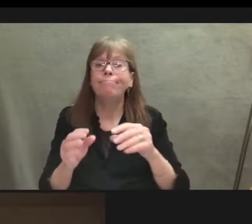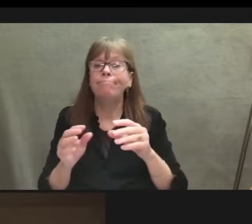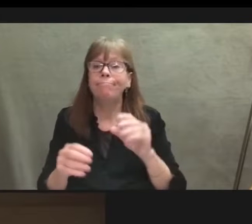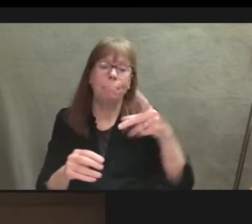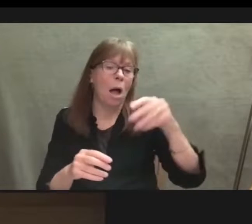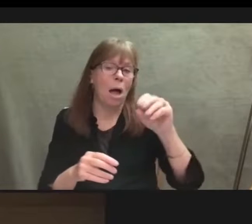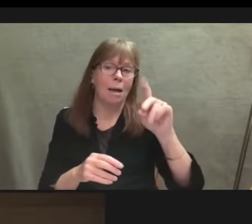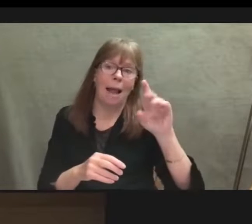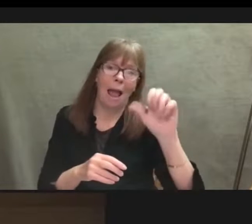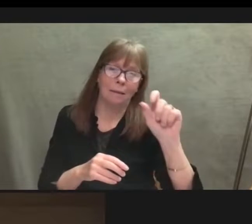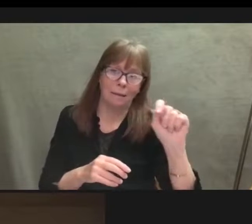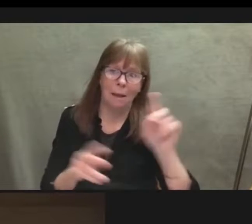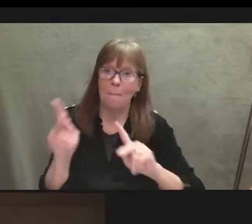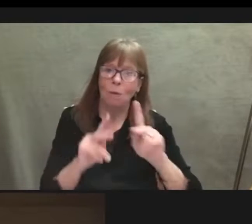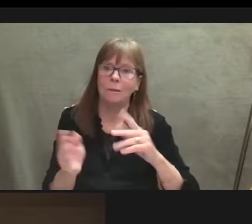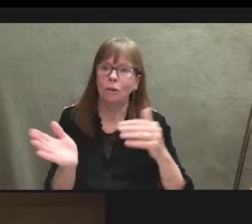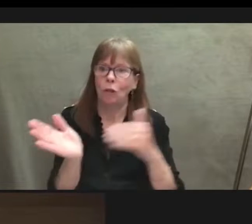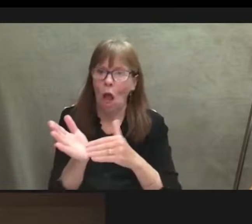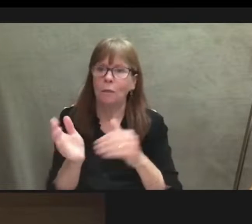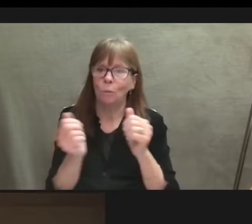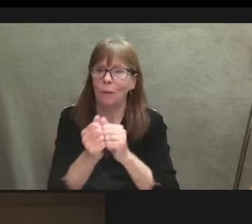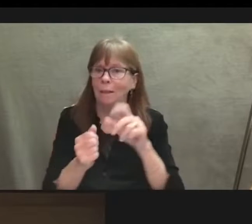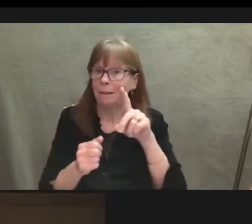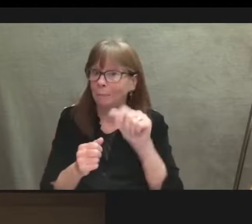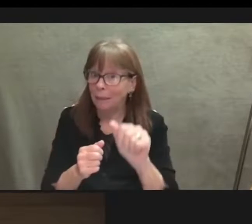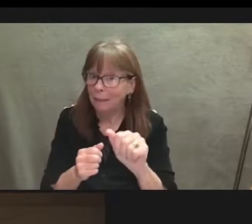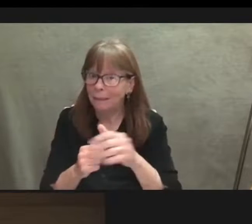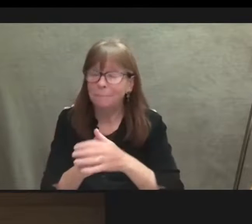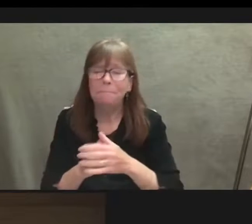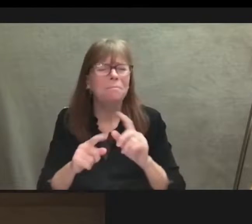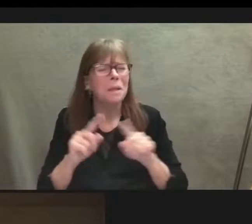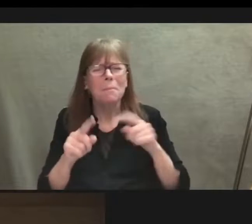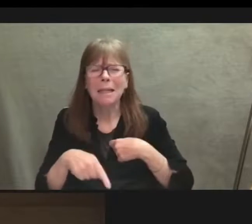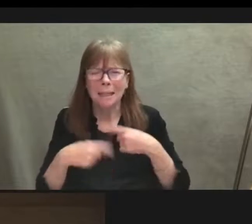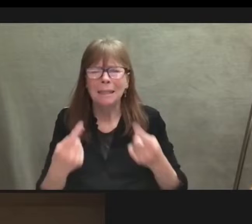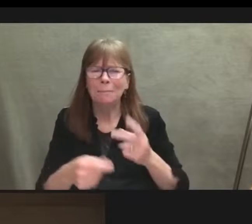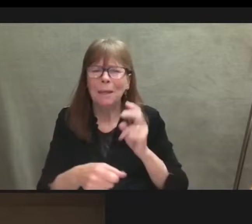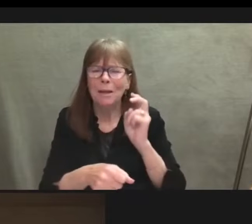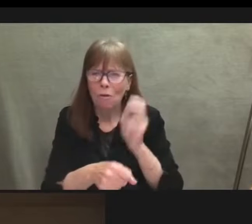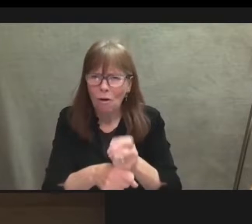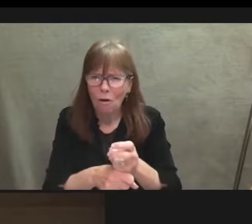But, you know, it’s… like it’s been kind of hard because—well, for example, we have this